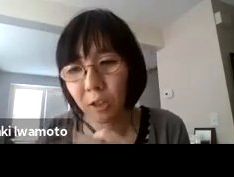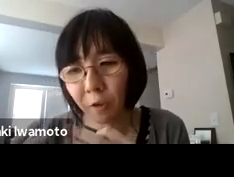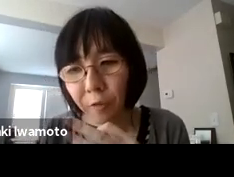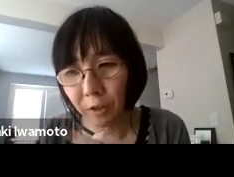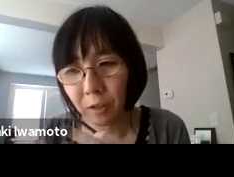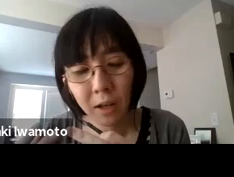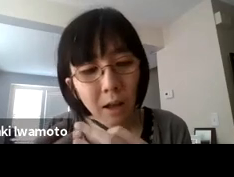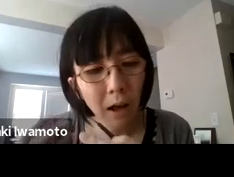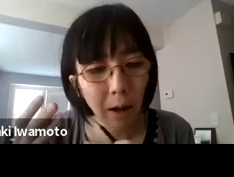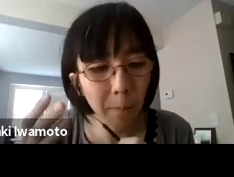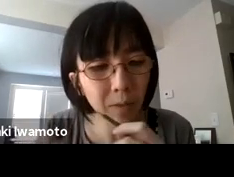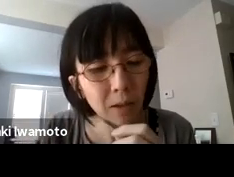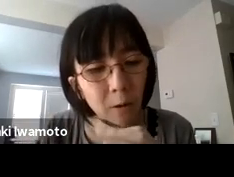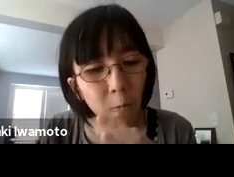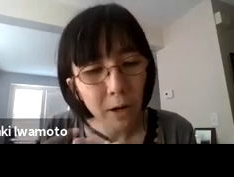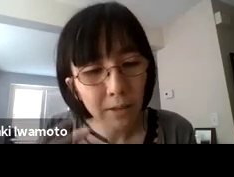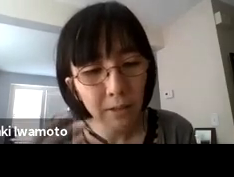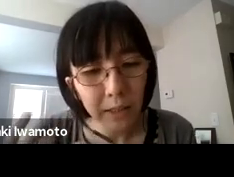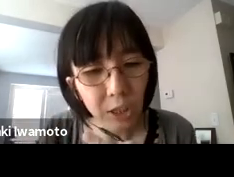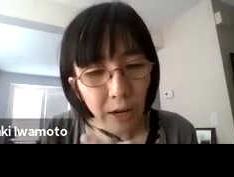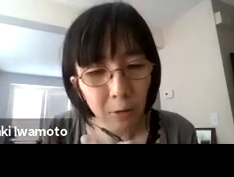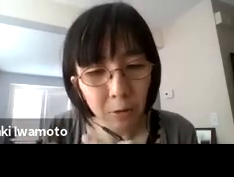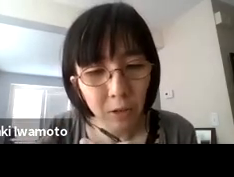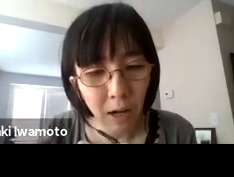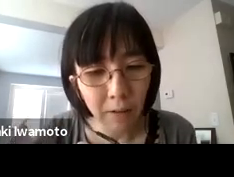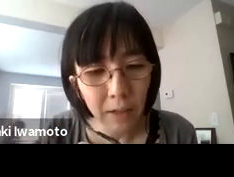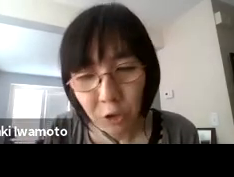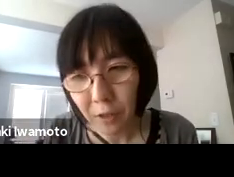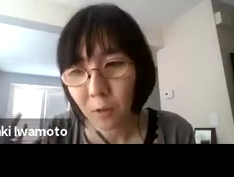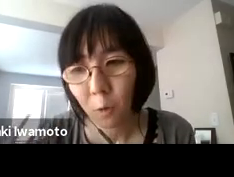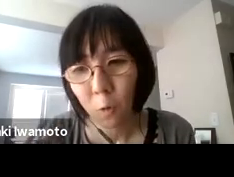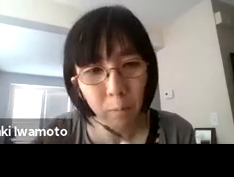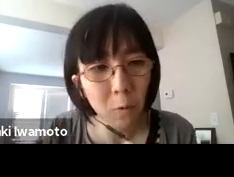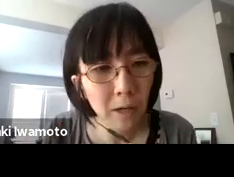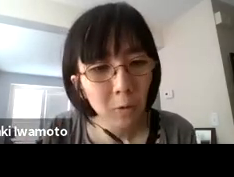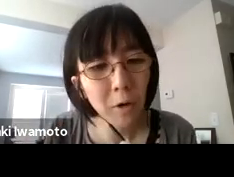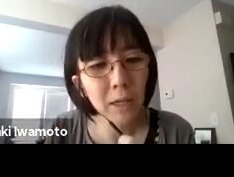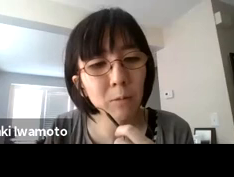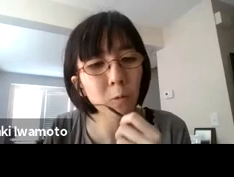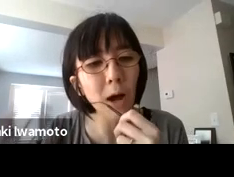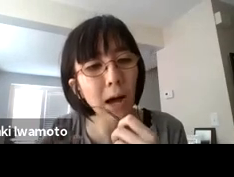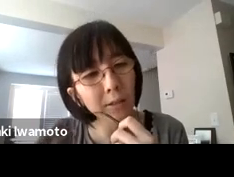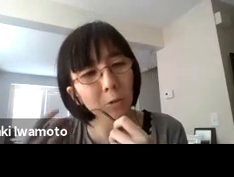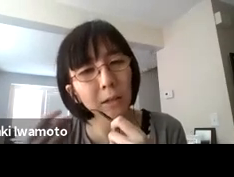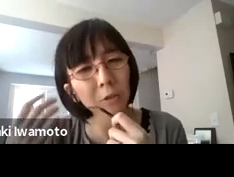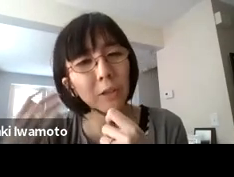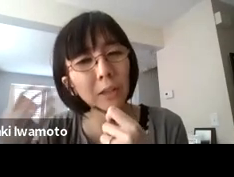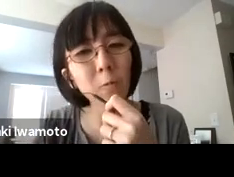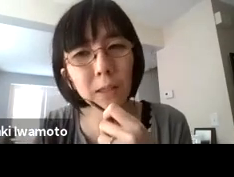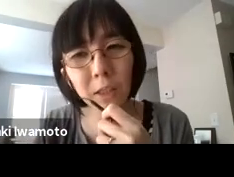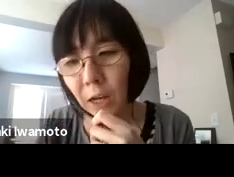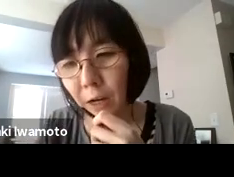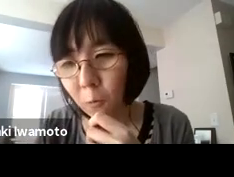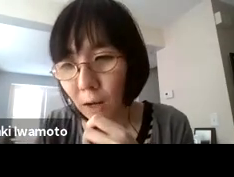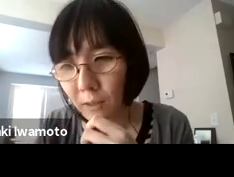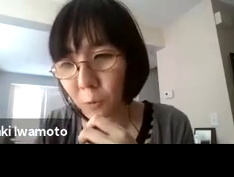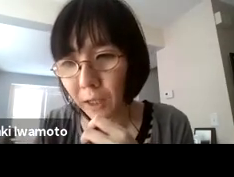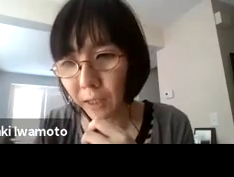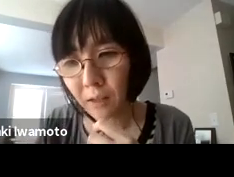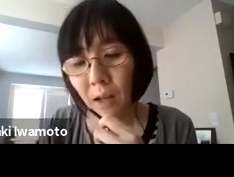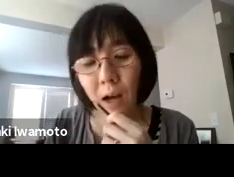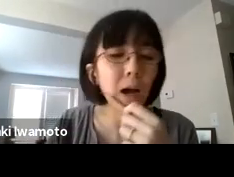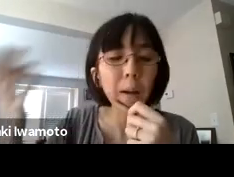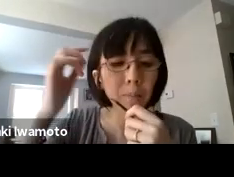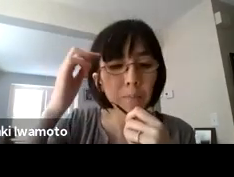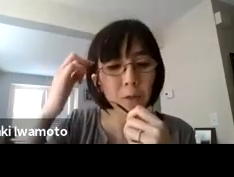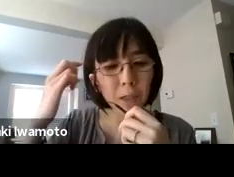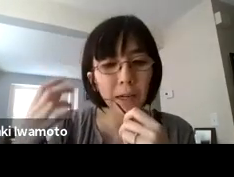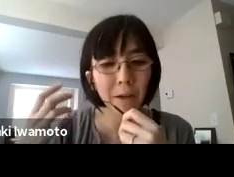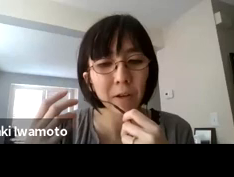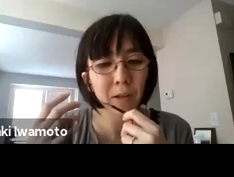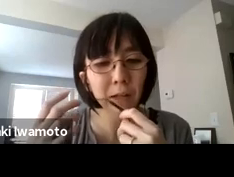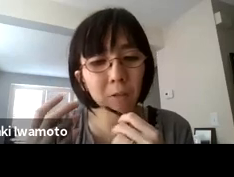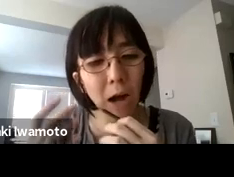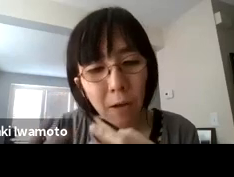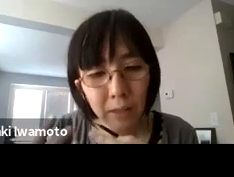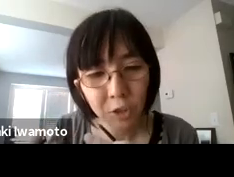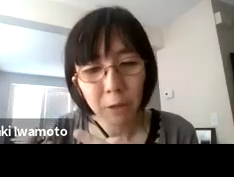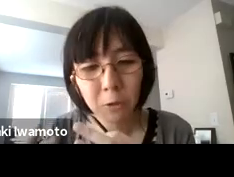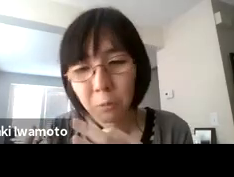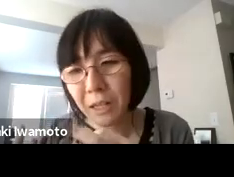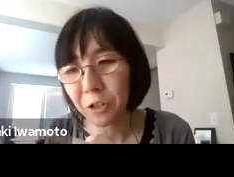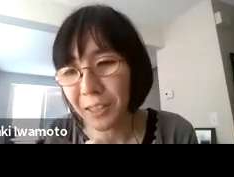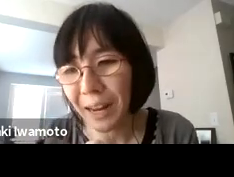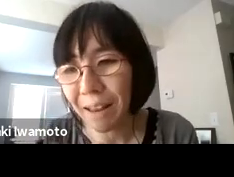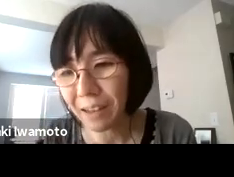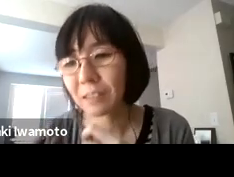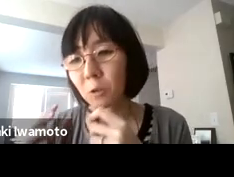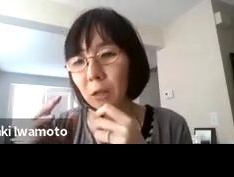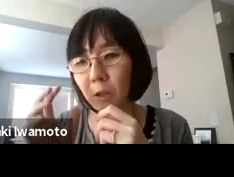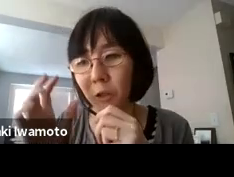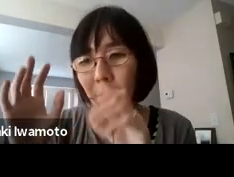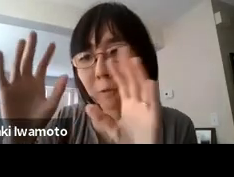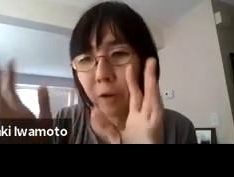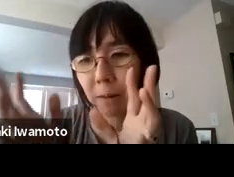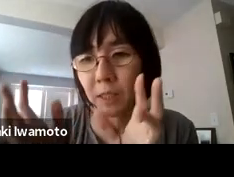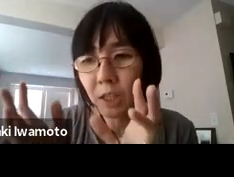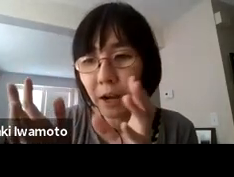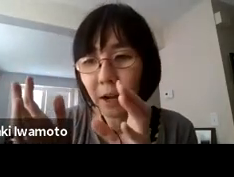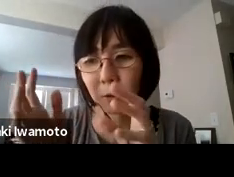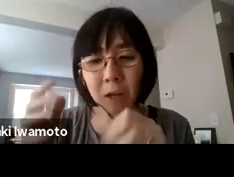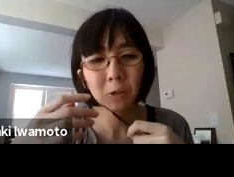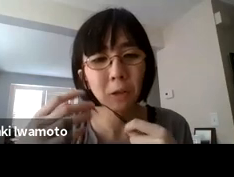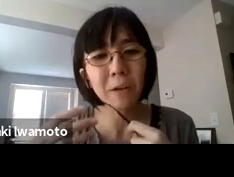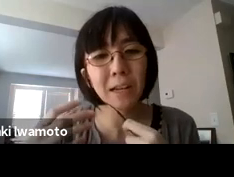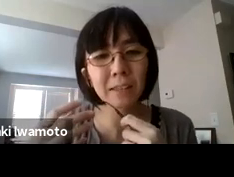sometimes interferes with the child's interests or progress or even for us to understand what the child wants or needs. Because again, I want this child to be interested in this, so we can frame the child to